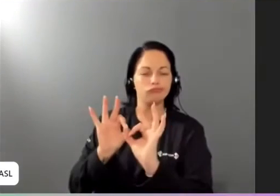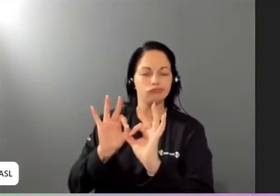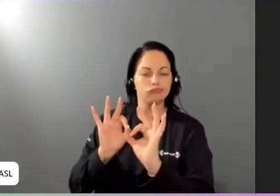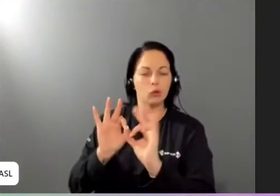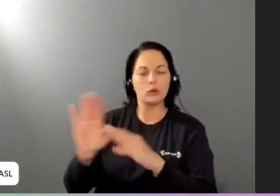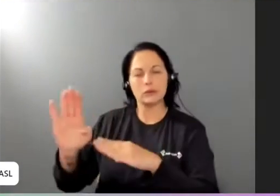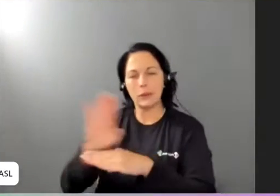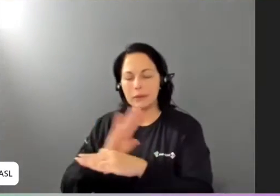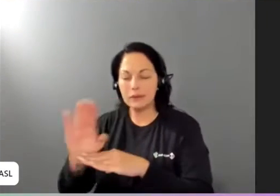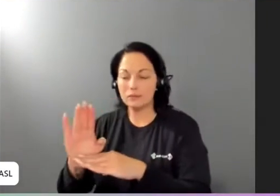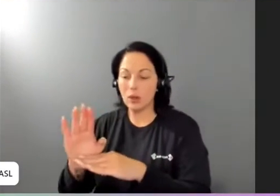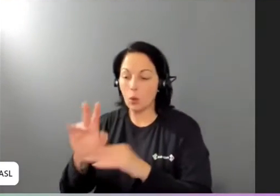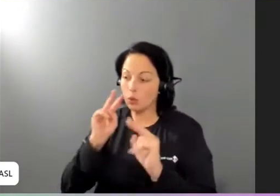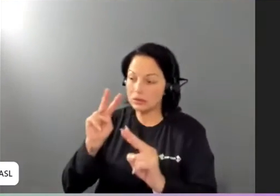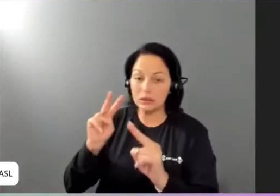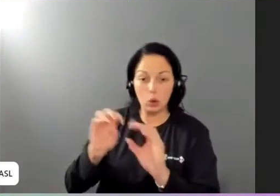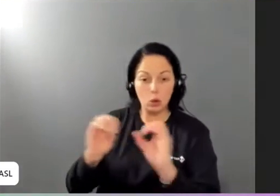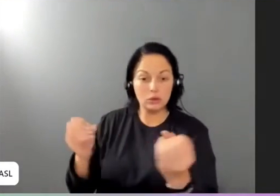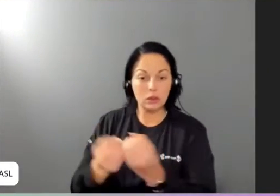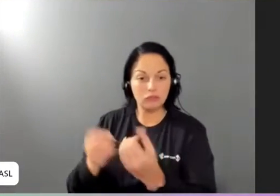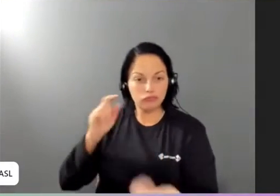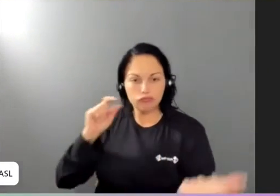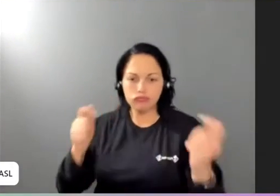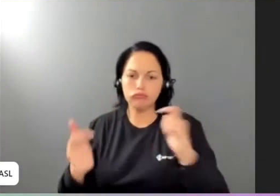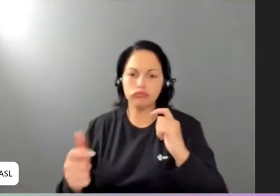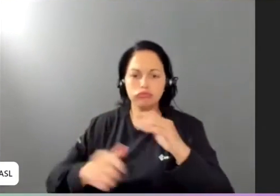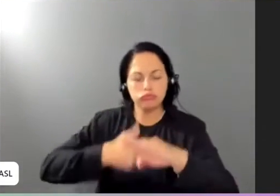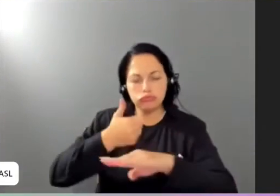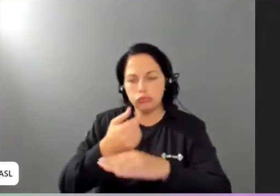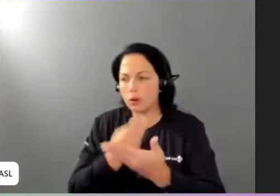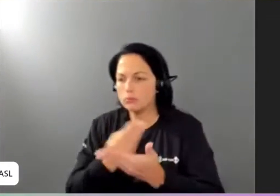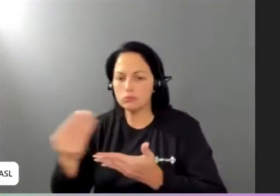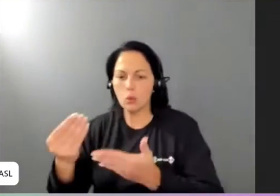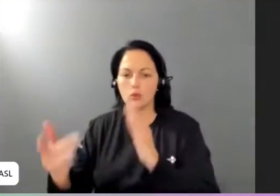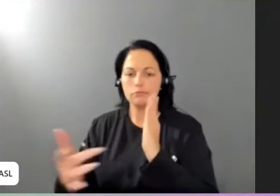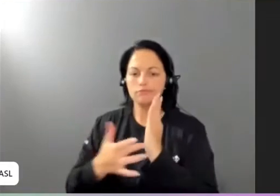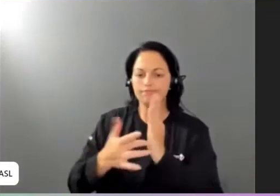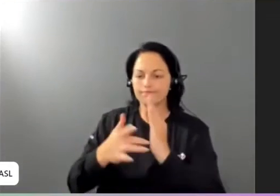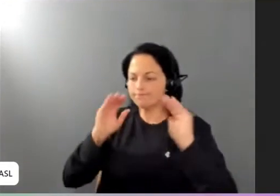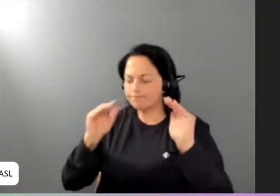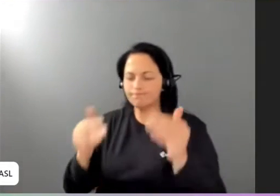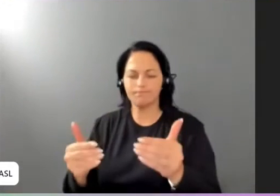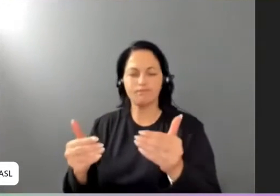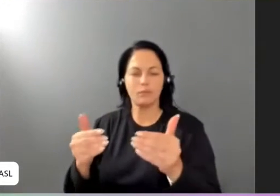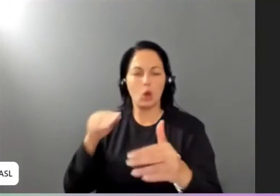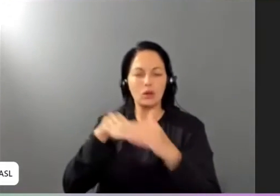system that elevates the importance of accessibility in an organization. We've seen